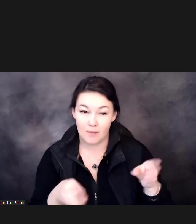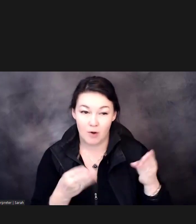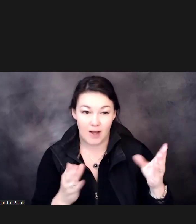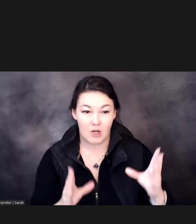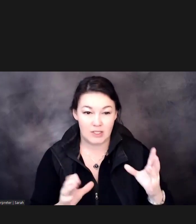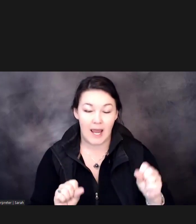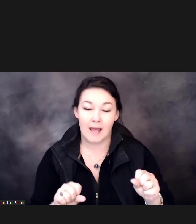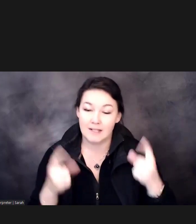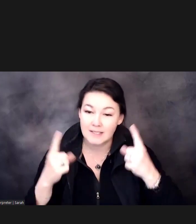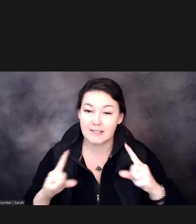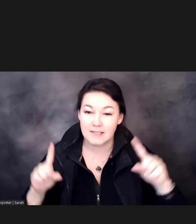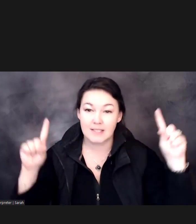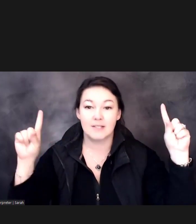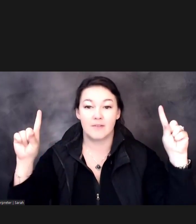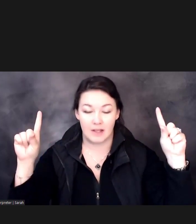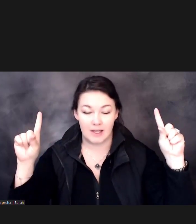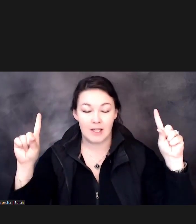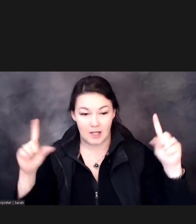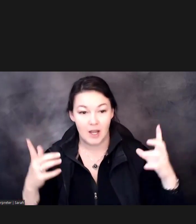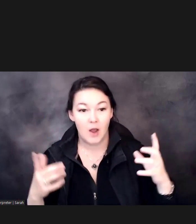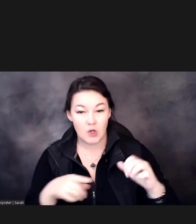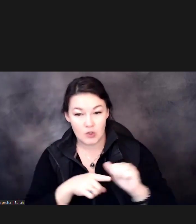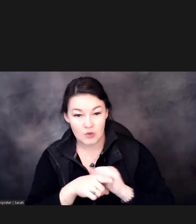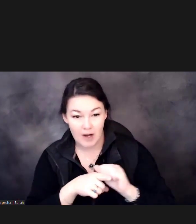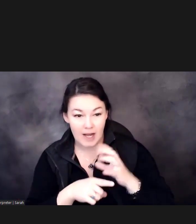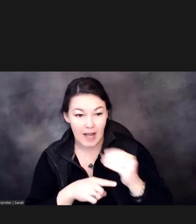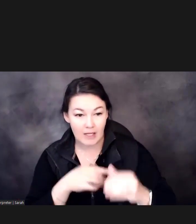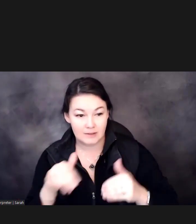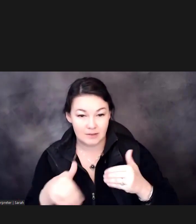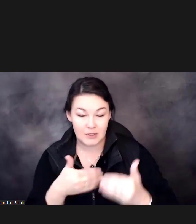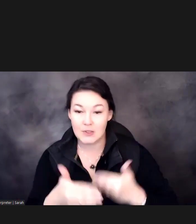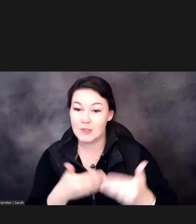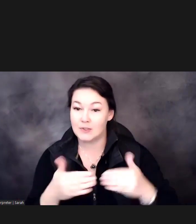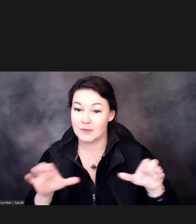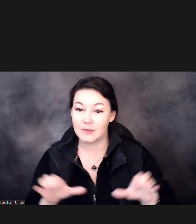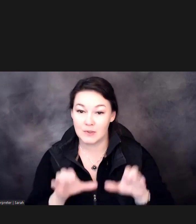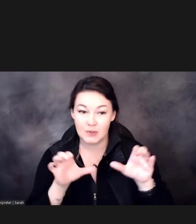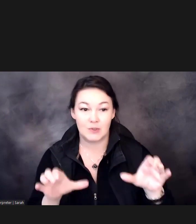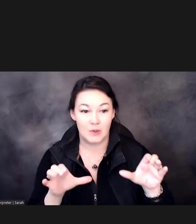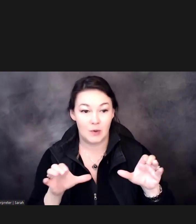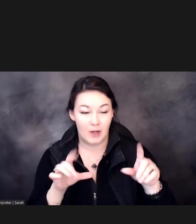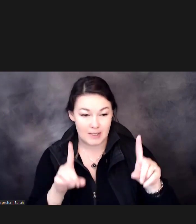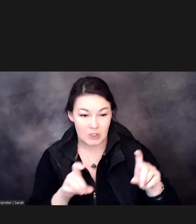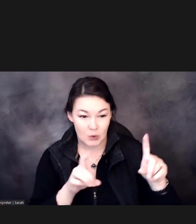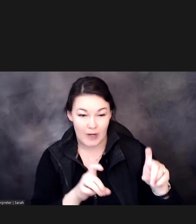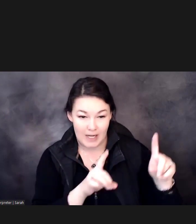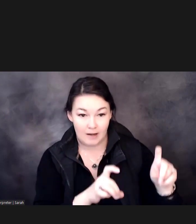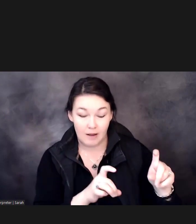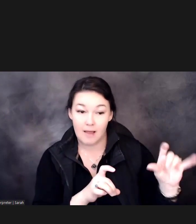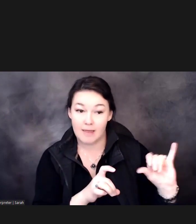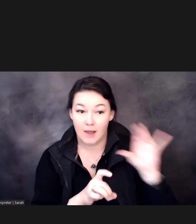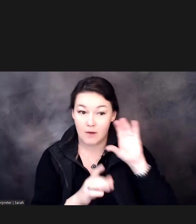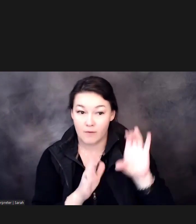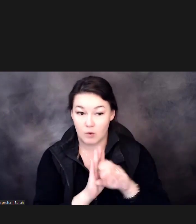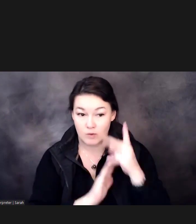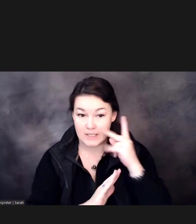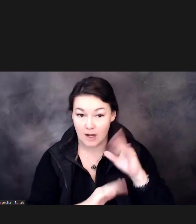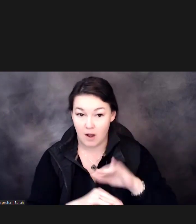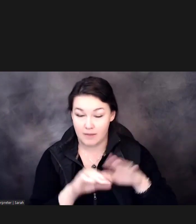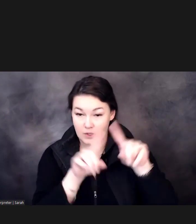evidence-based hearing screening, just like you see here in the photos on your screen, and the ultimate out outcome of a hearing